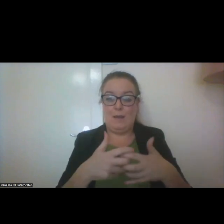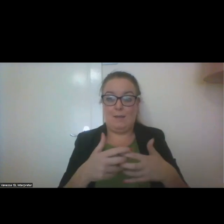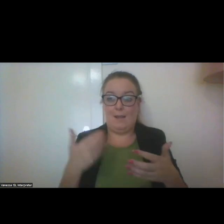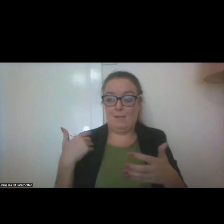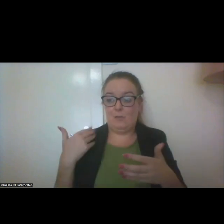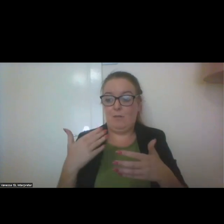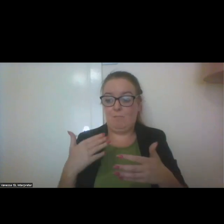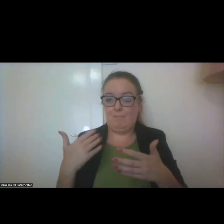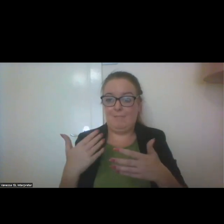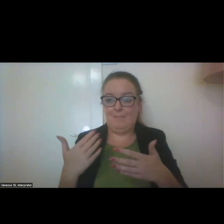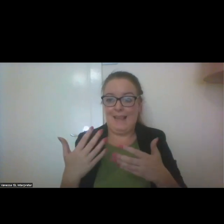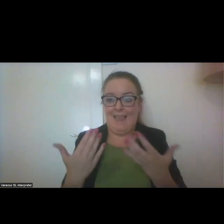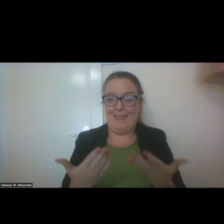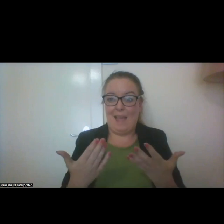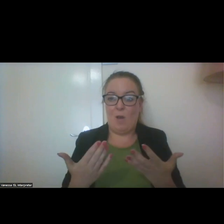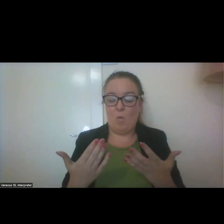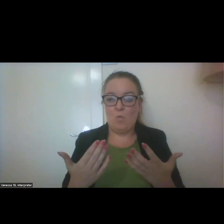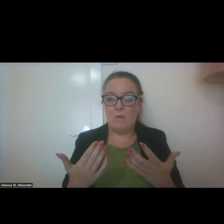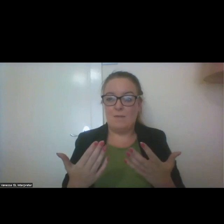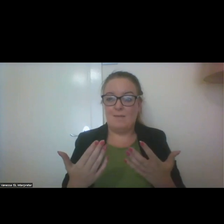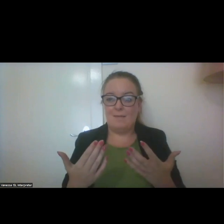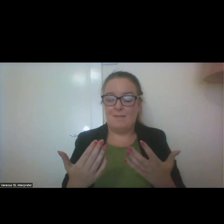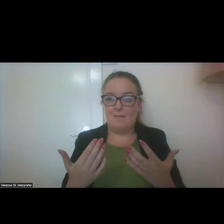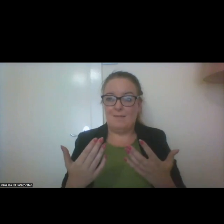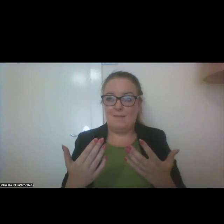"before we start looking at purchasing anything any time soon?"